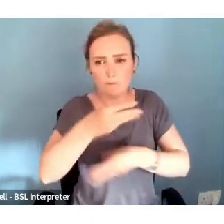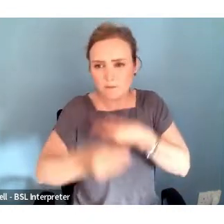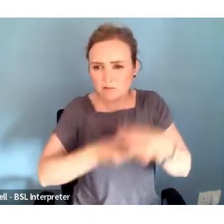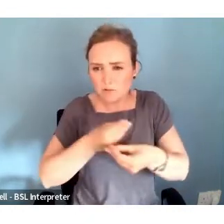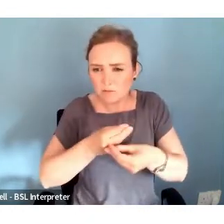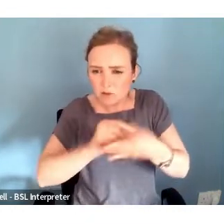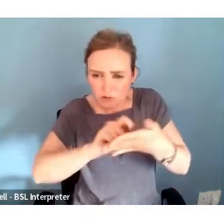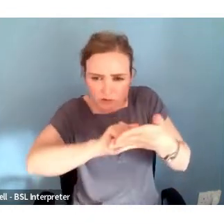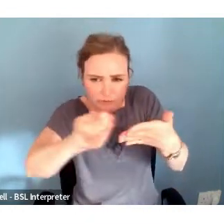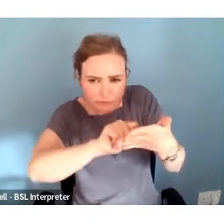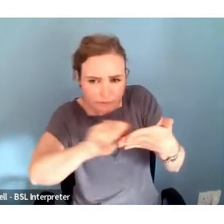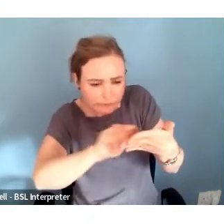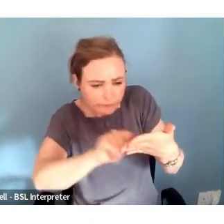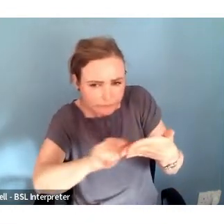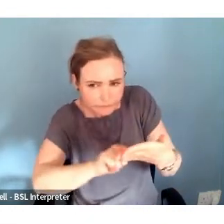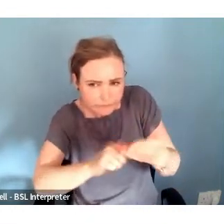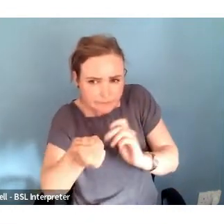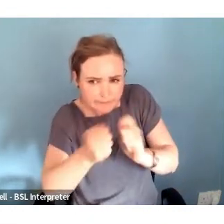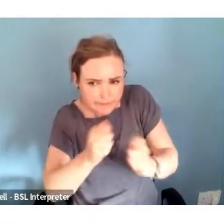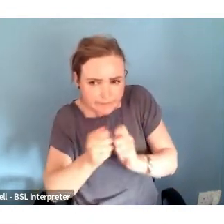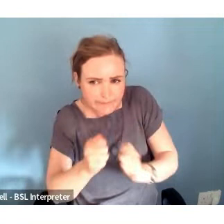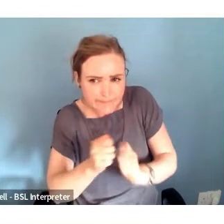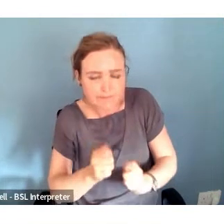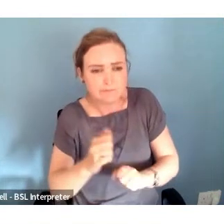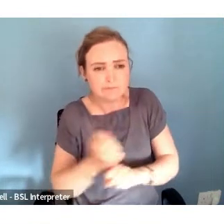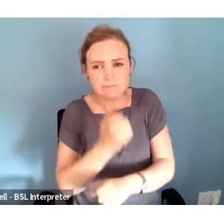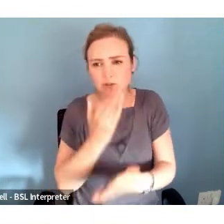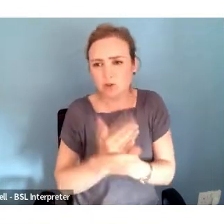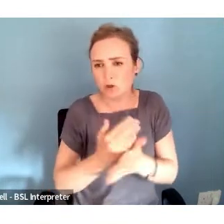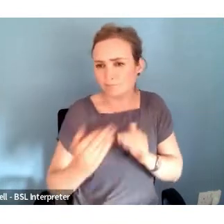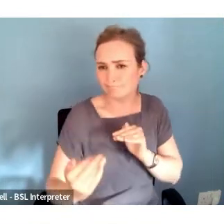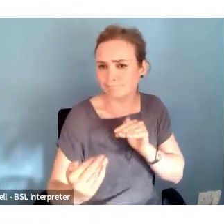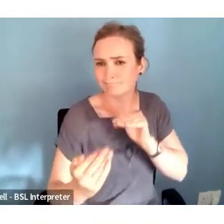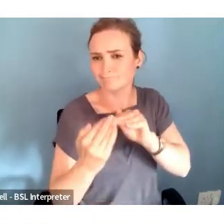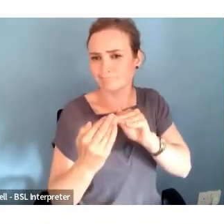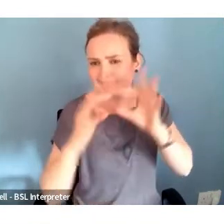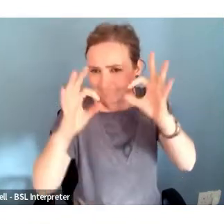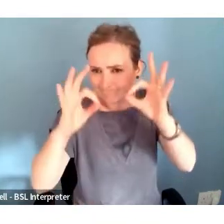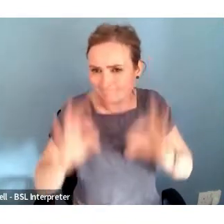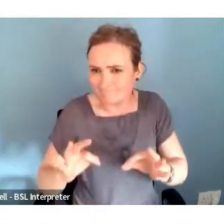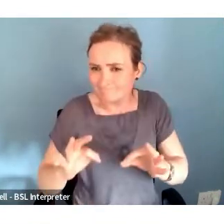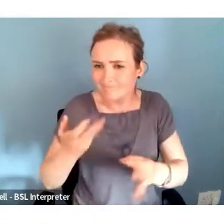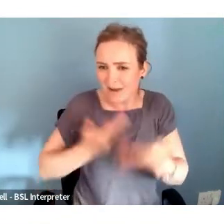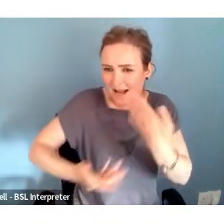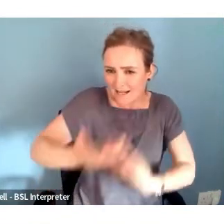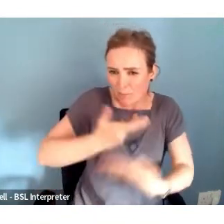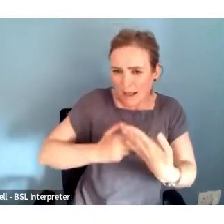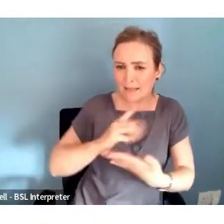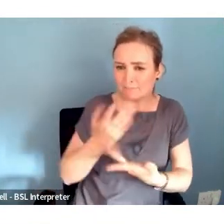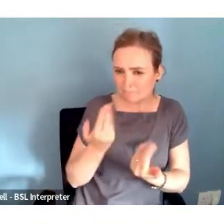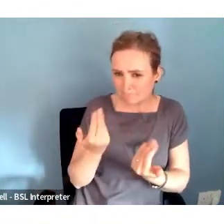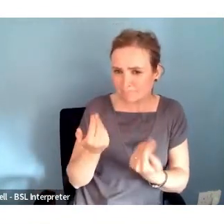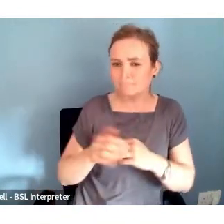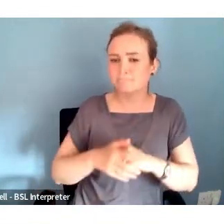that the job description is accurate and not asking for the moon. Do you want to just talk us through that? ALEX: